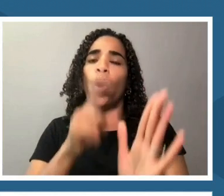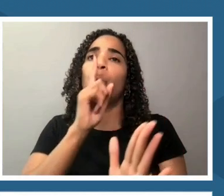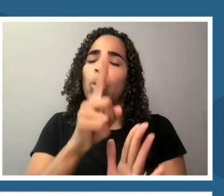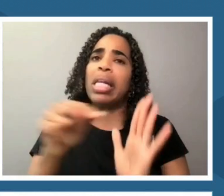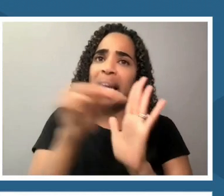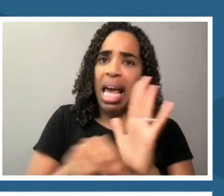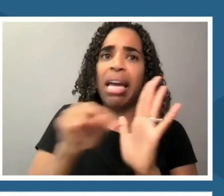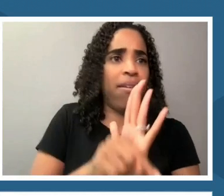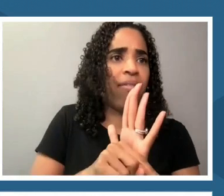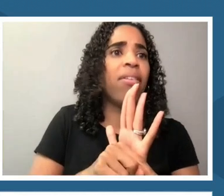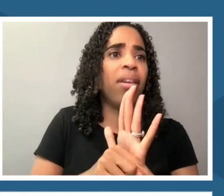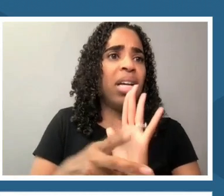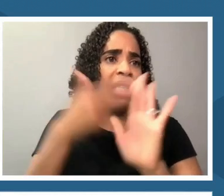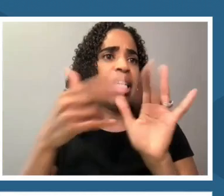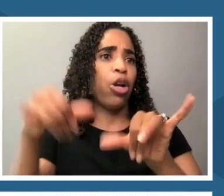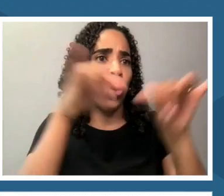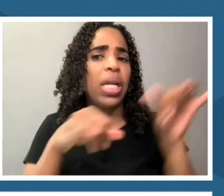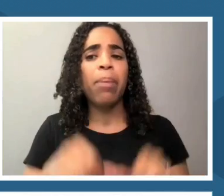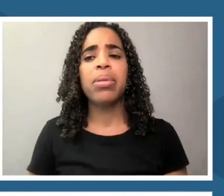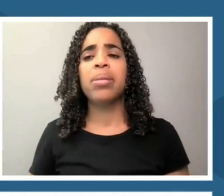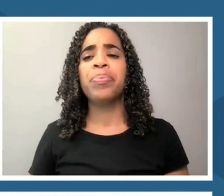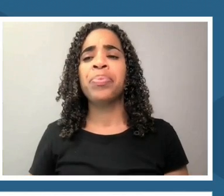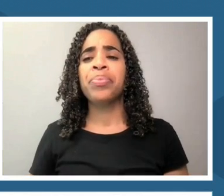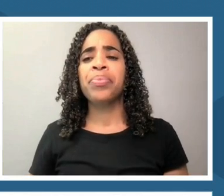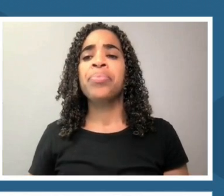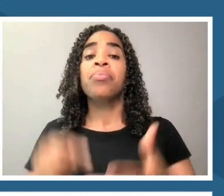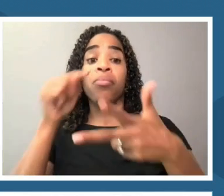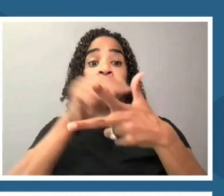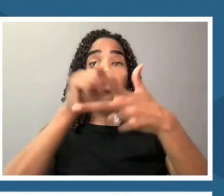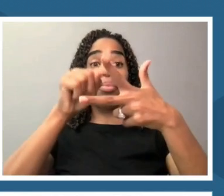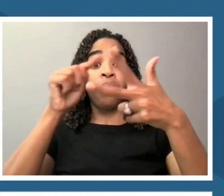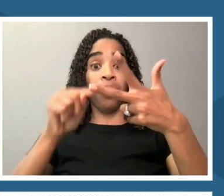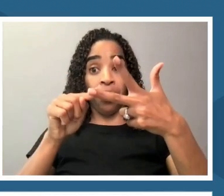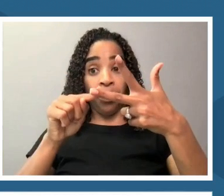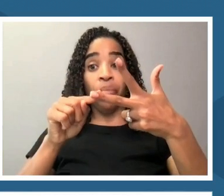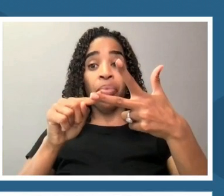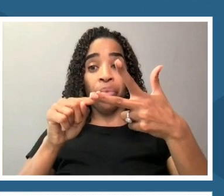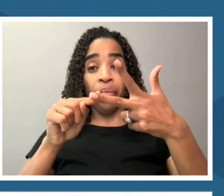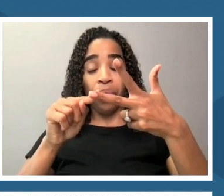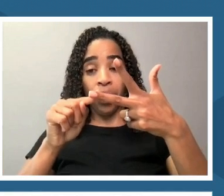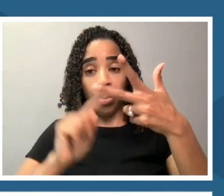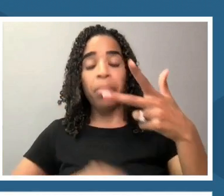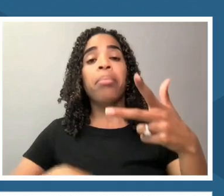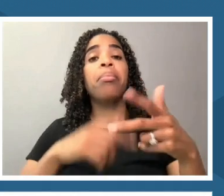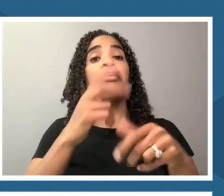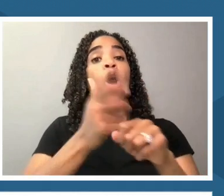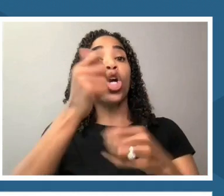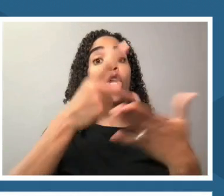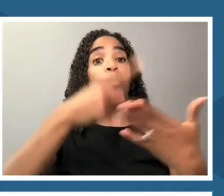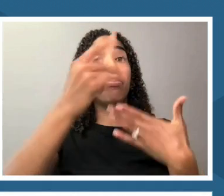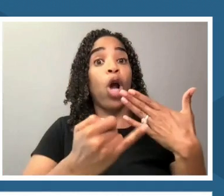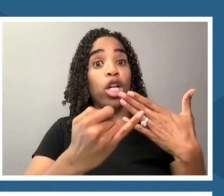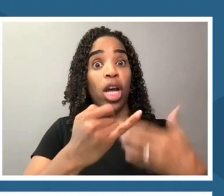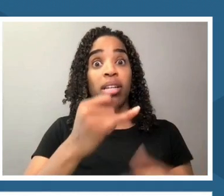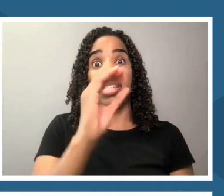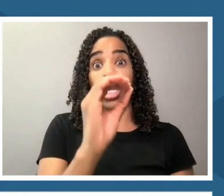so if tk and i look at these objects we're going to be using hardwood project zero thinking routine see think wonder